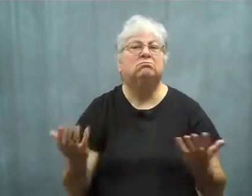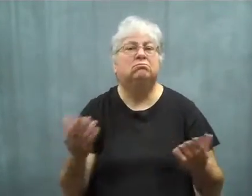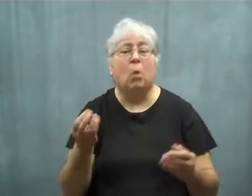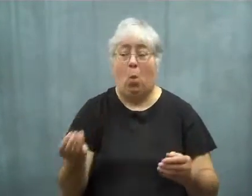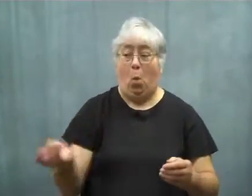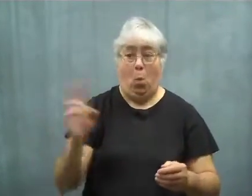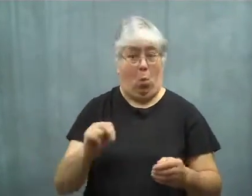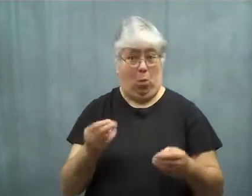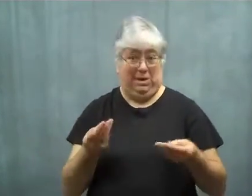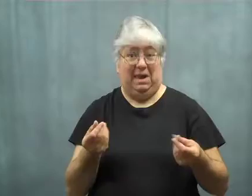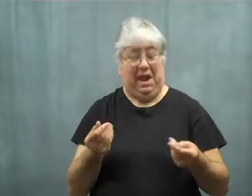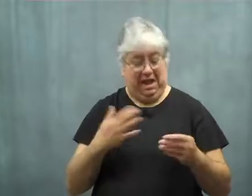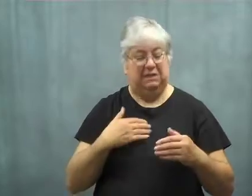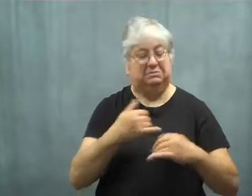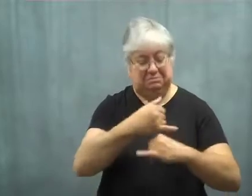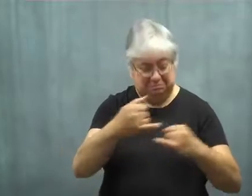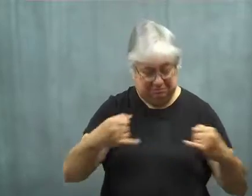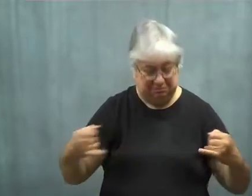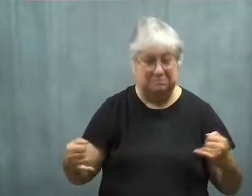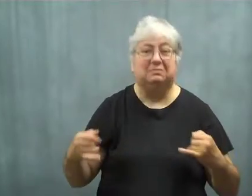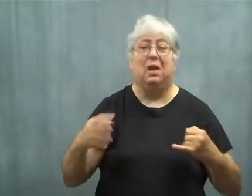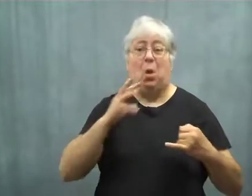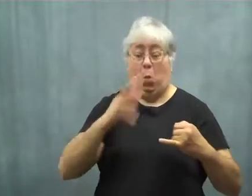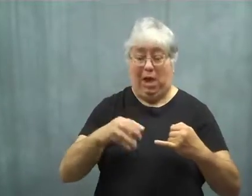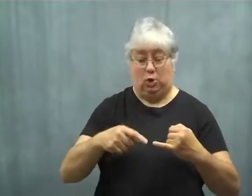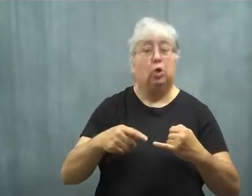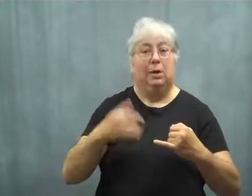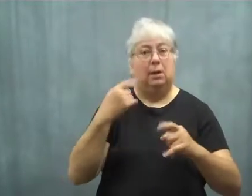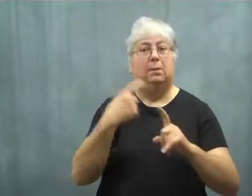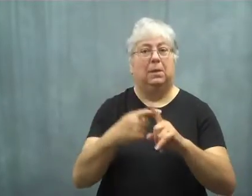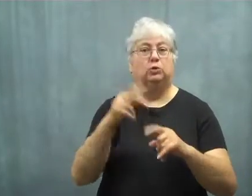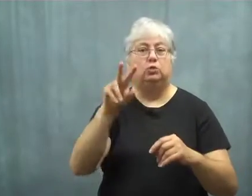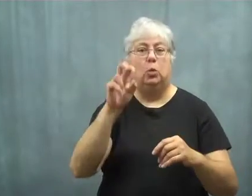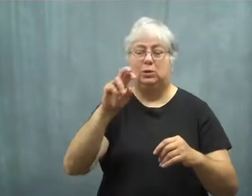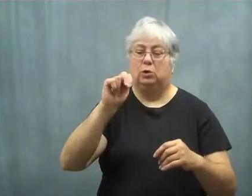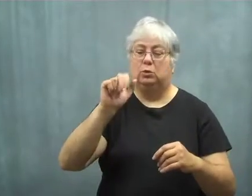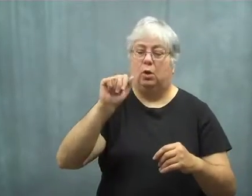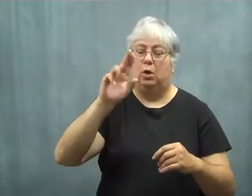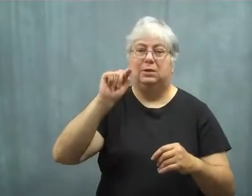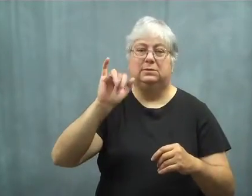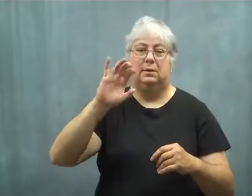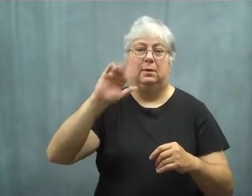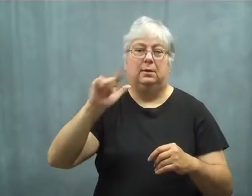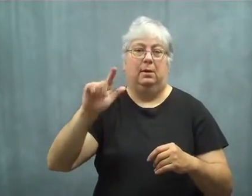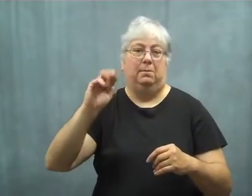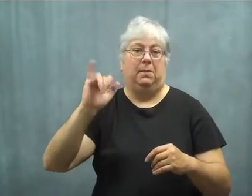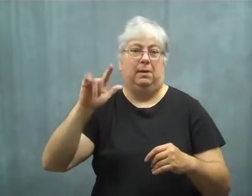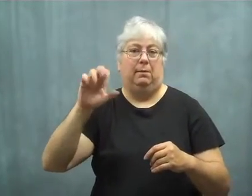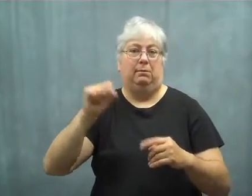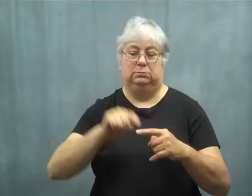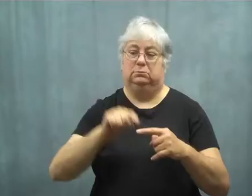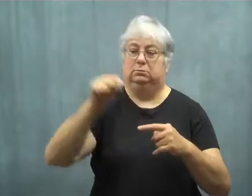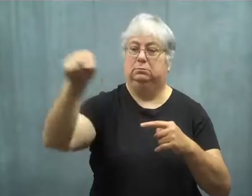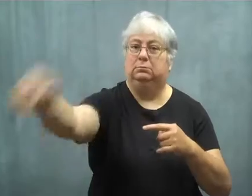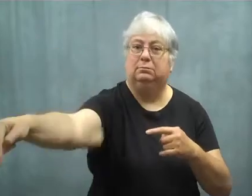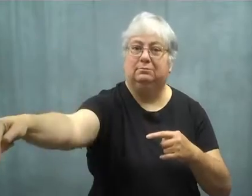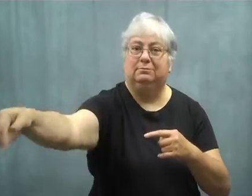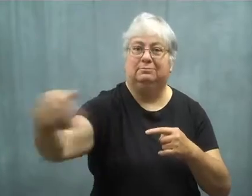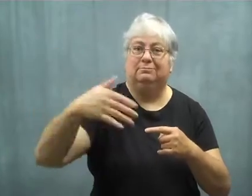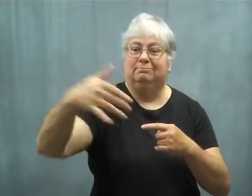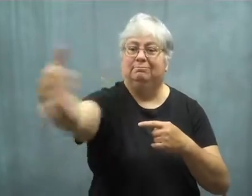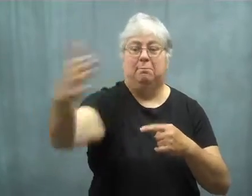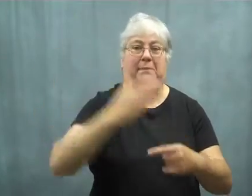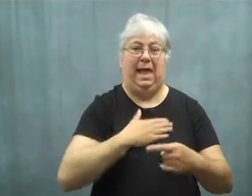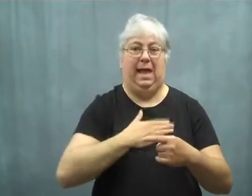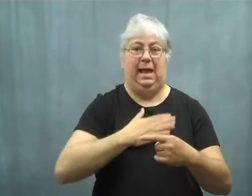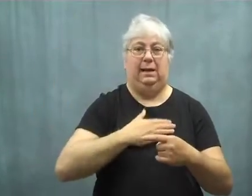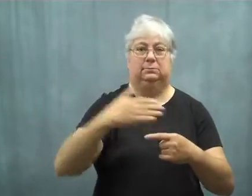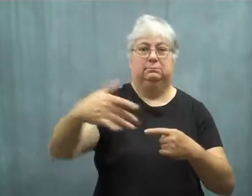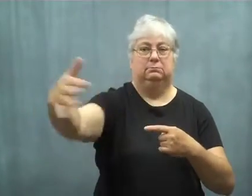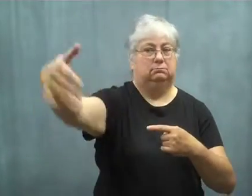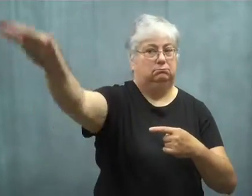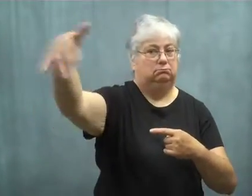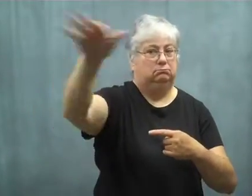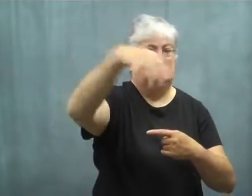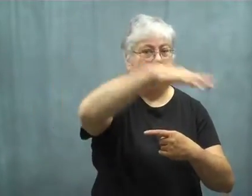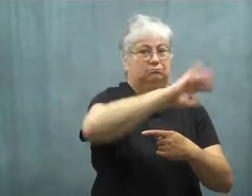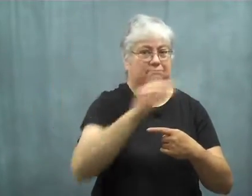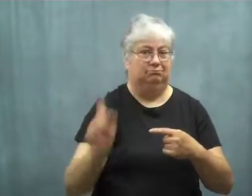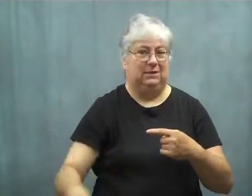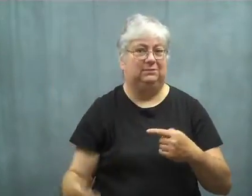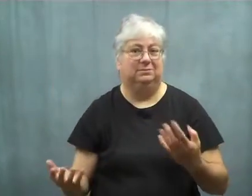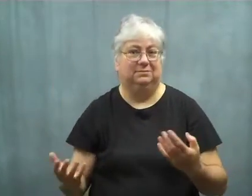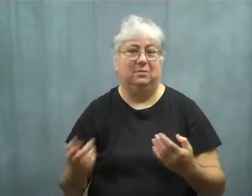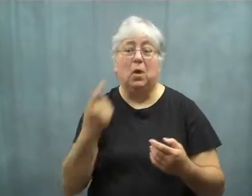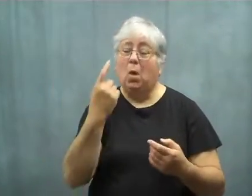can claim ownership of 200 nautical miles beyond the shoreline.